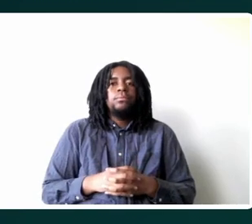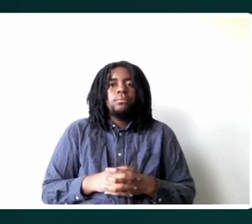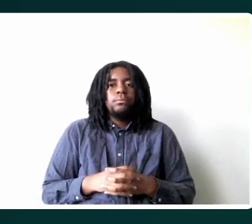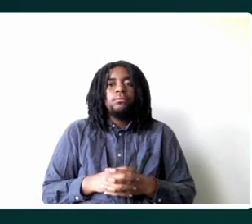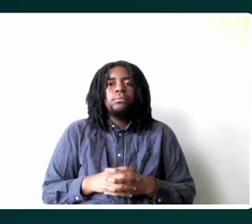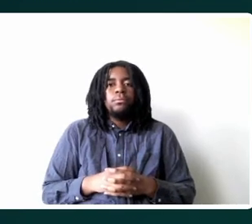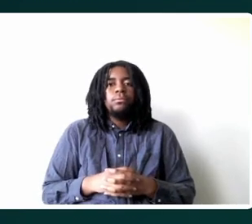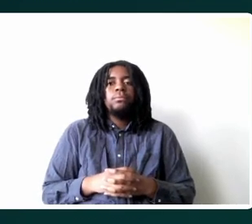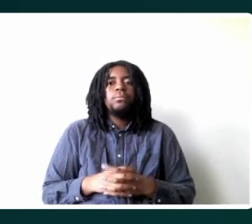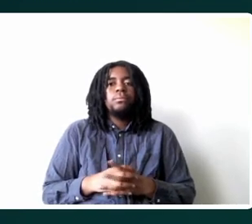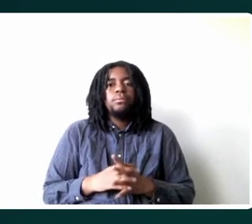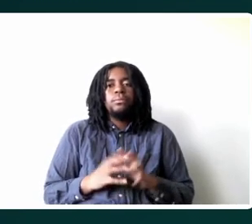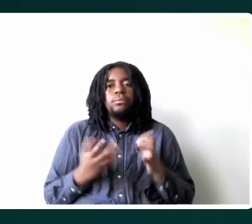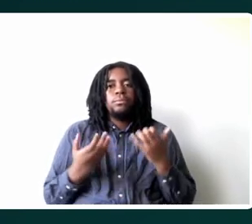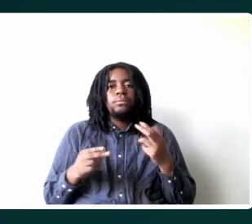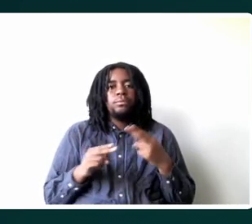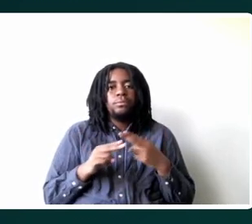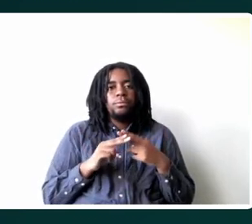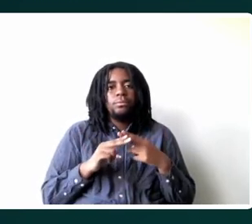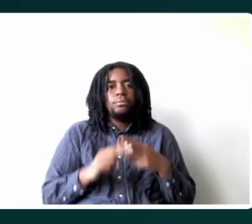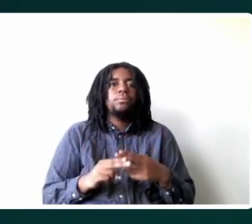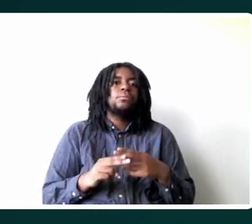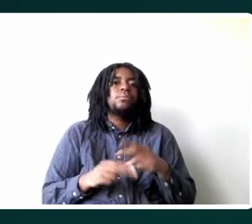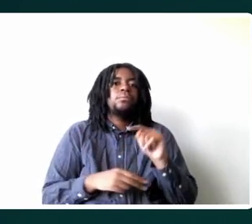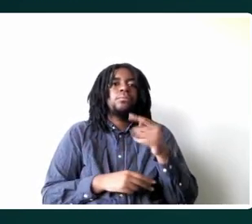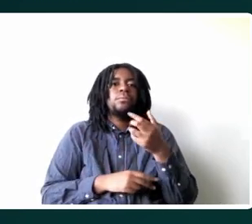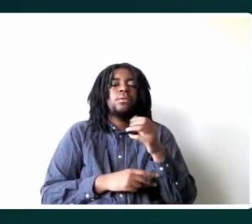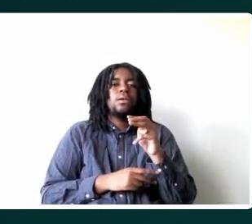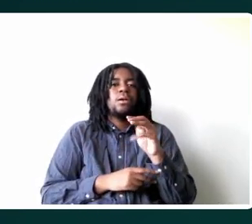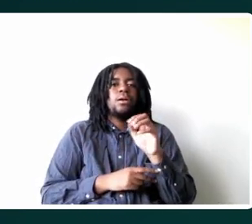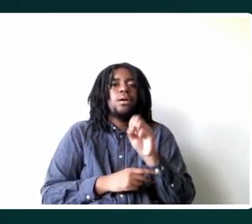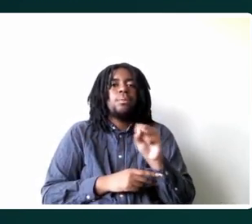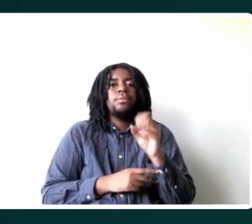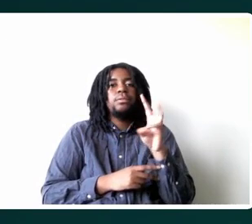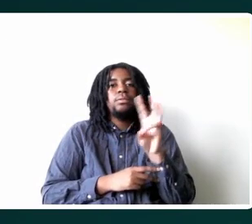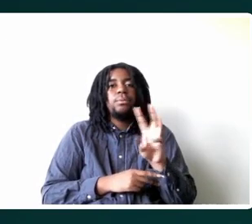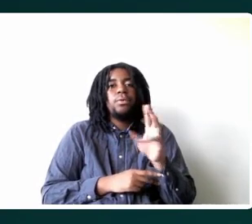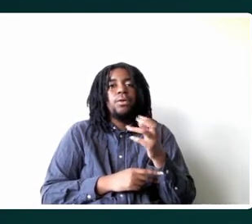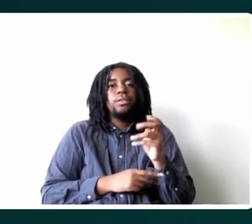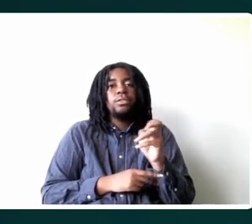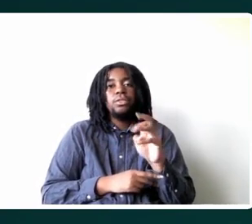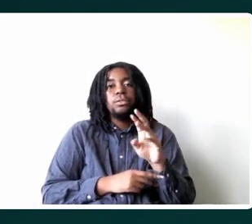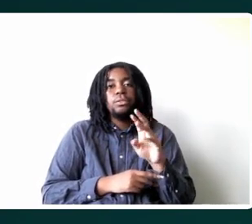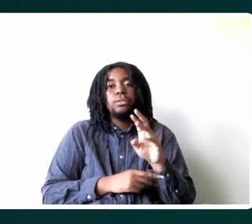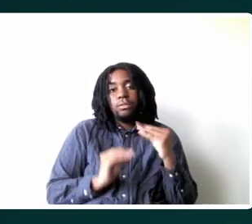Thomas W. Hunster. He personally taught Alma Thomas when she was a student at Miner Normal